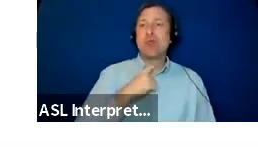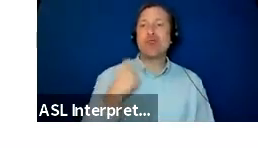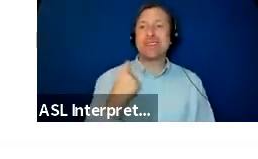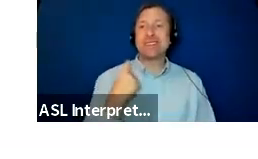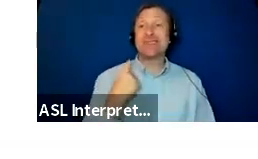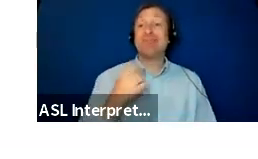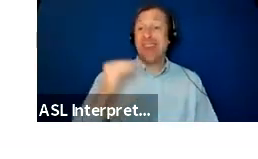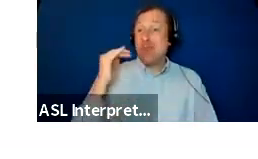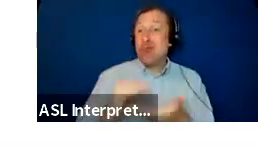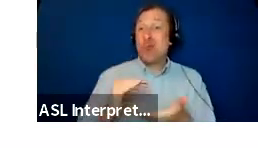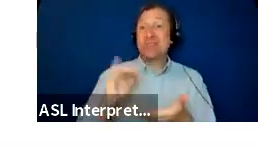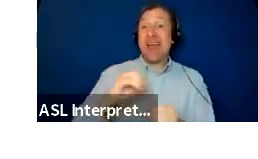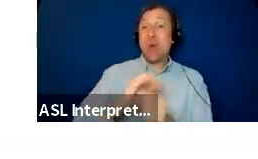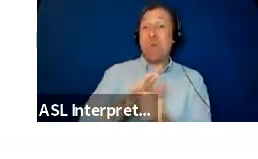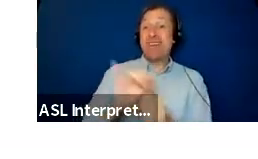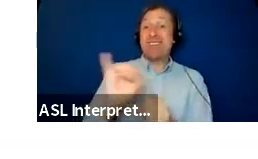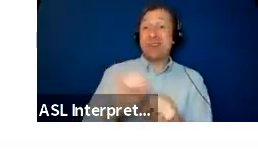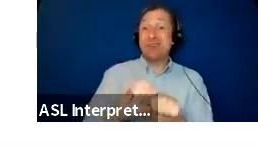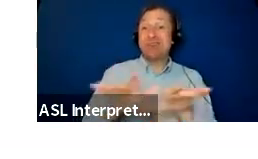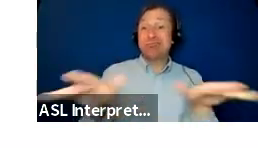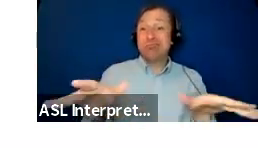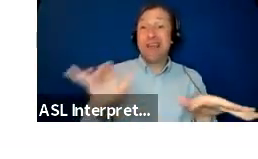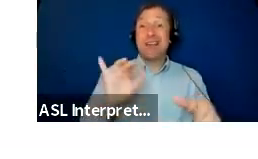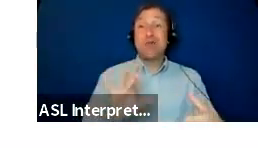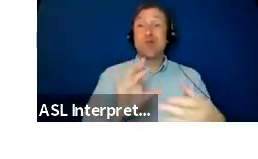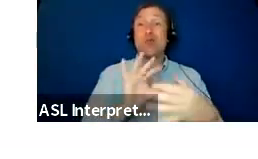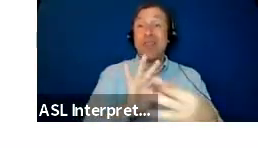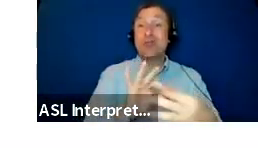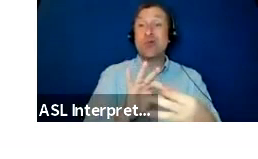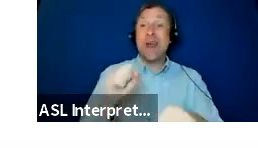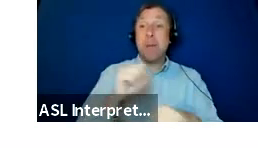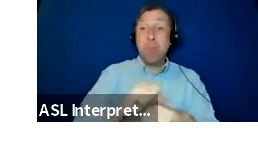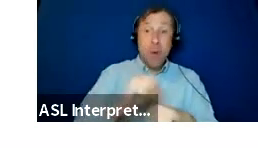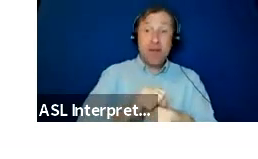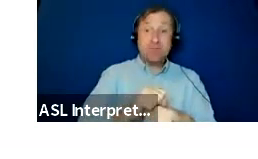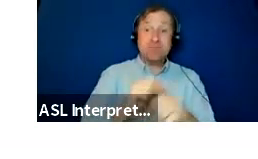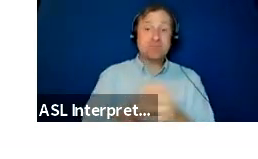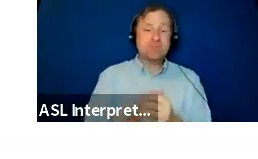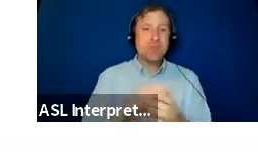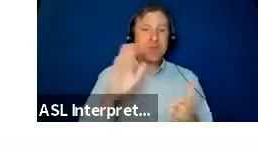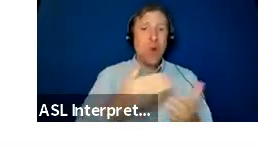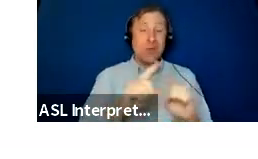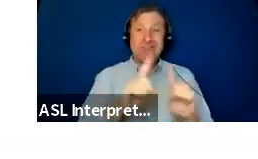of COVID infection in connection with employment. And so every single member of SAG-AFTRA it has to make